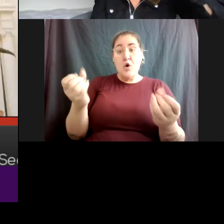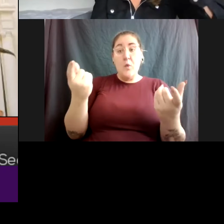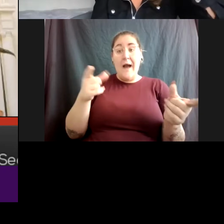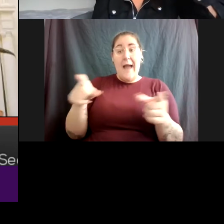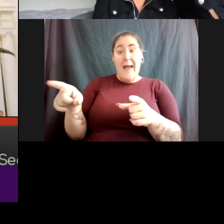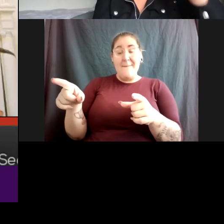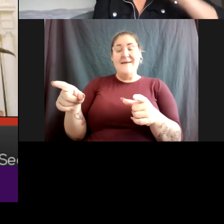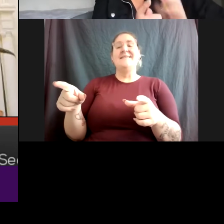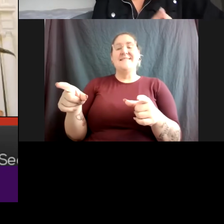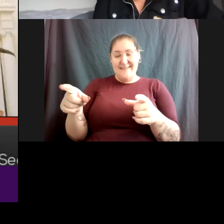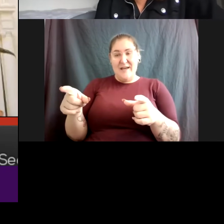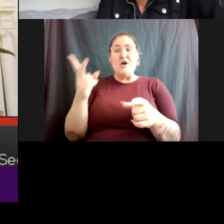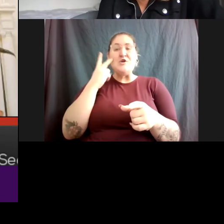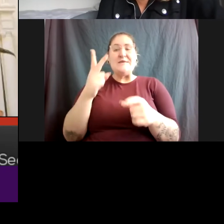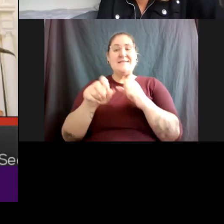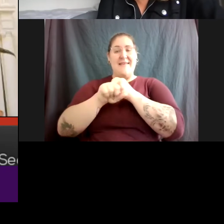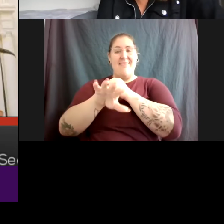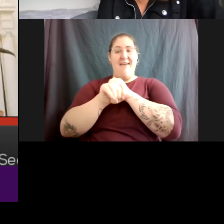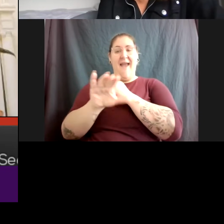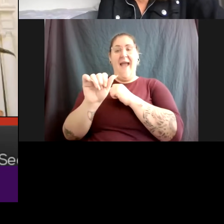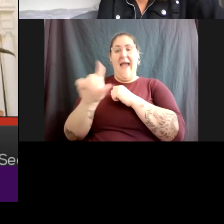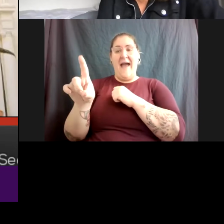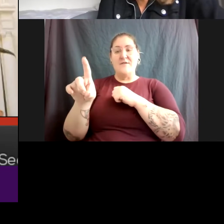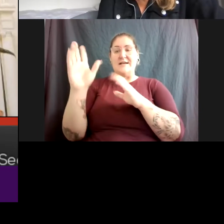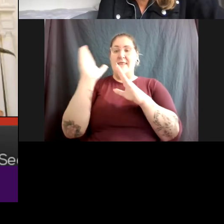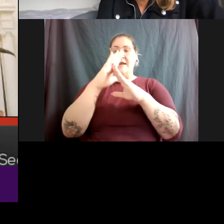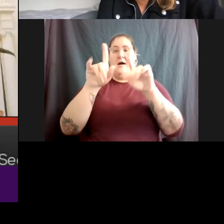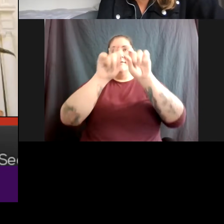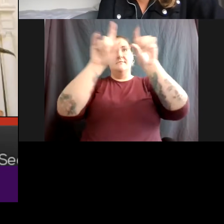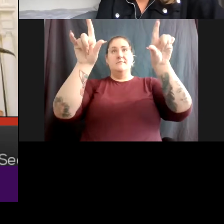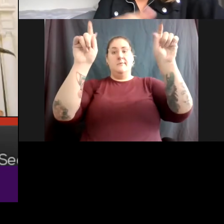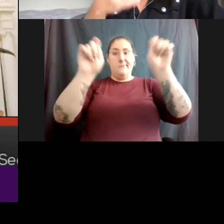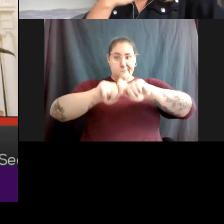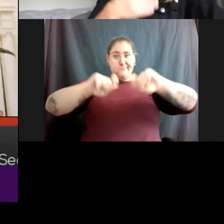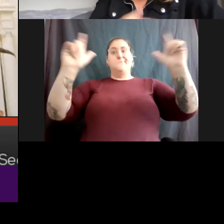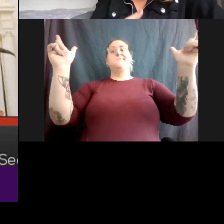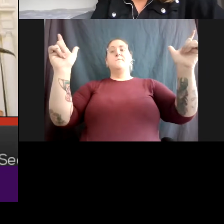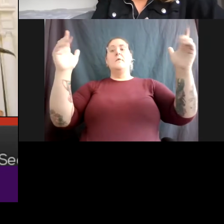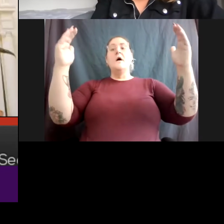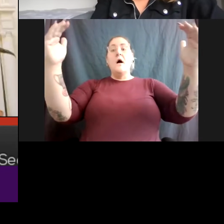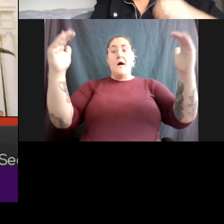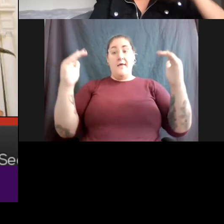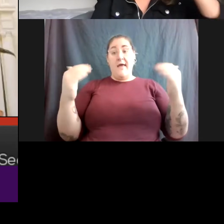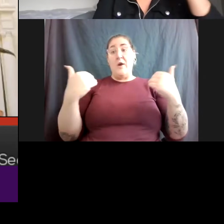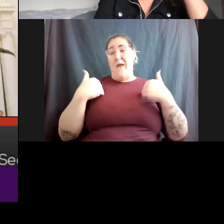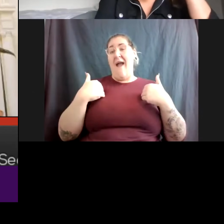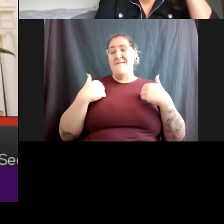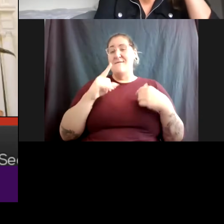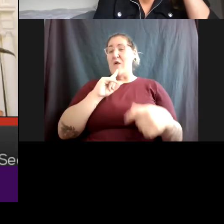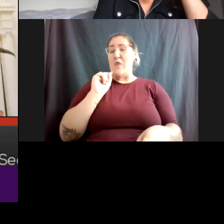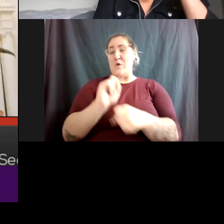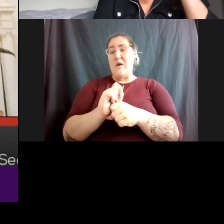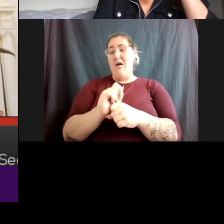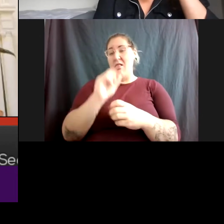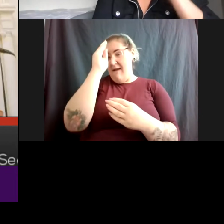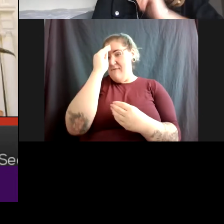at the top. Then you have the page content that follows after the main navigation. Advertising